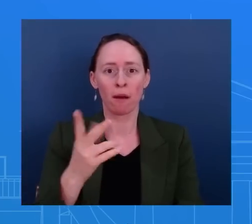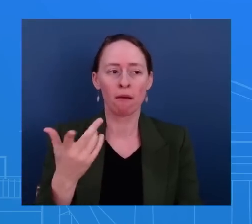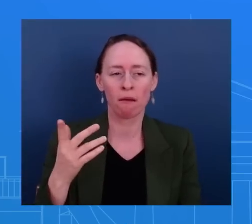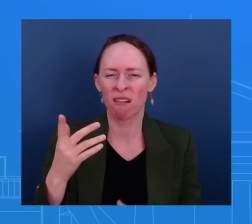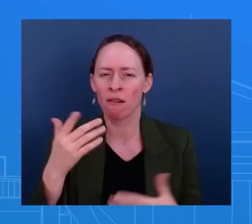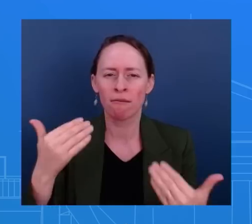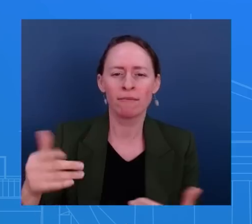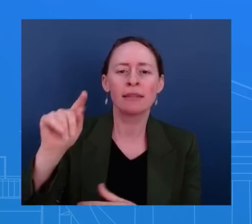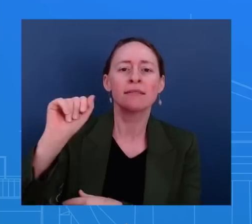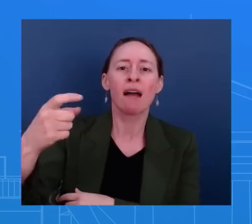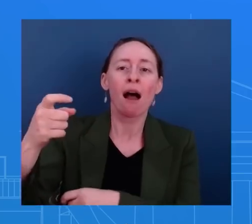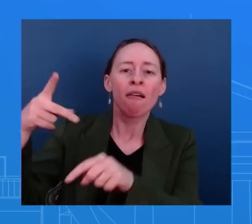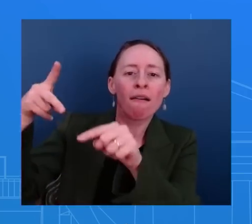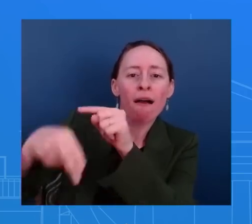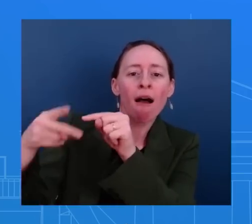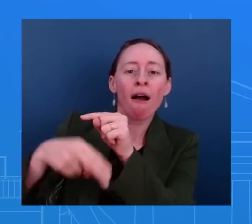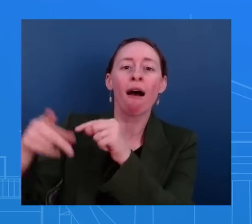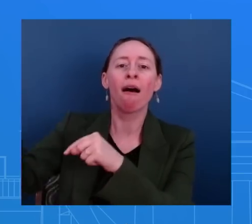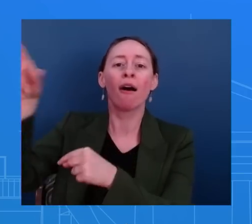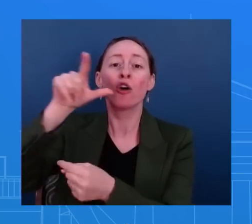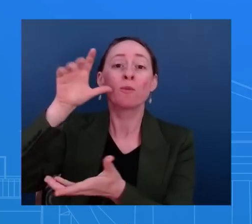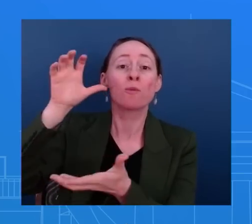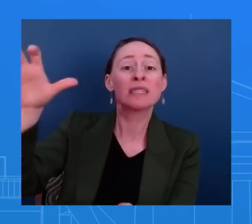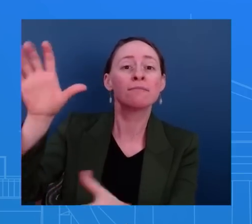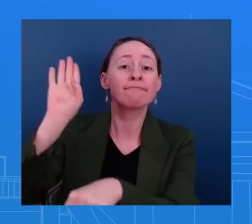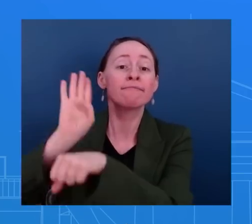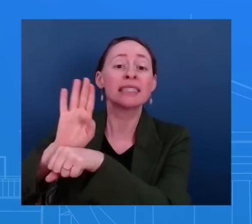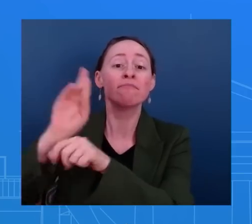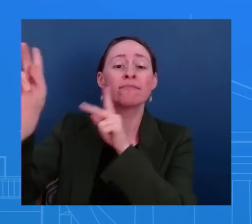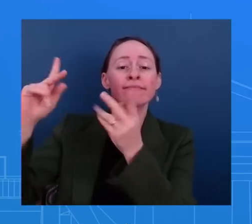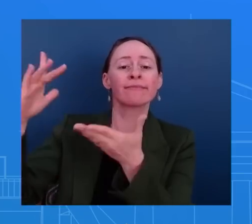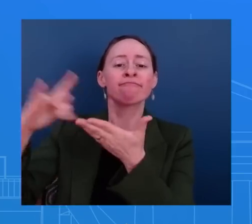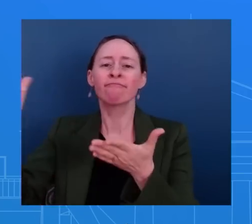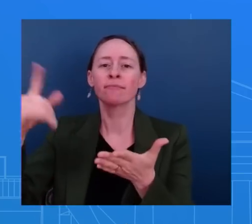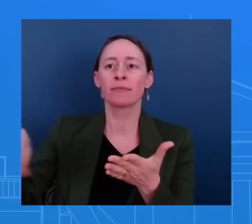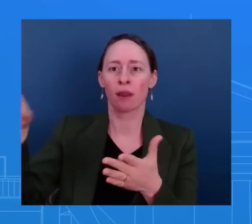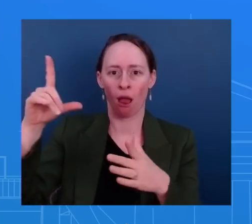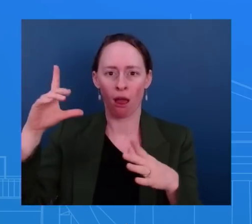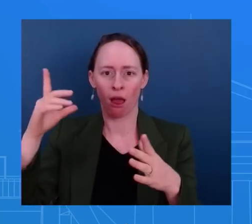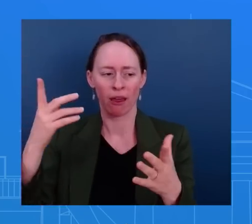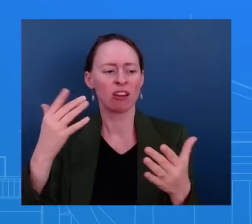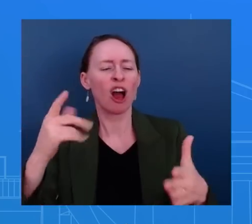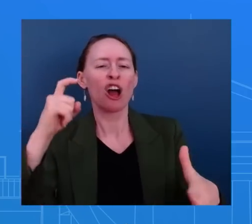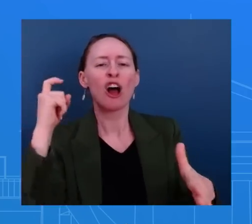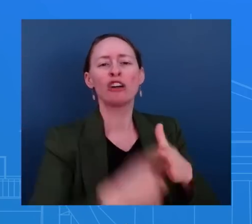They want price gouging. That's what they want to see. They wa- -- they don't want to protect -- protect American workers.